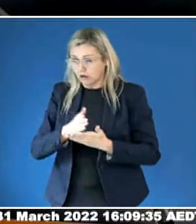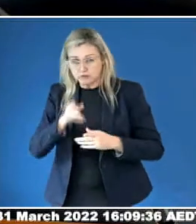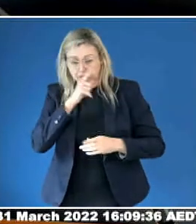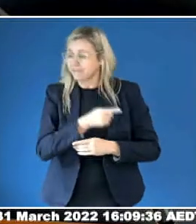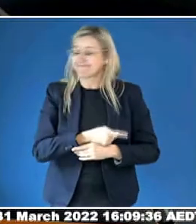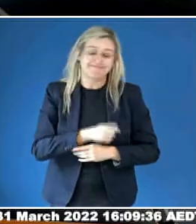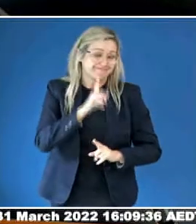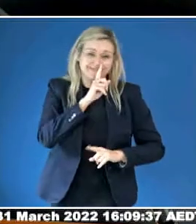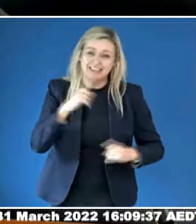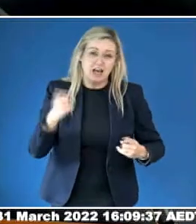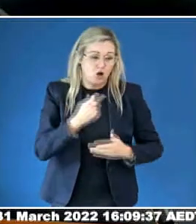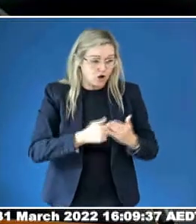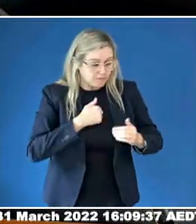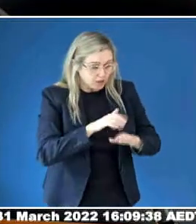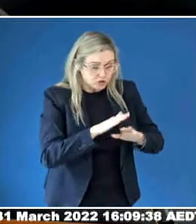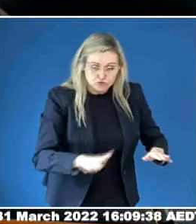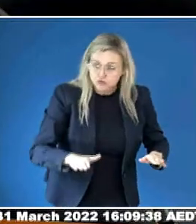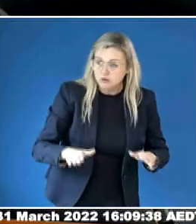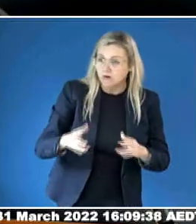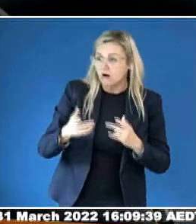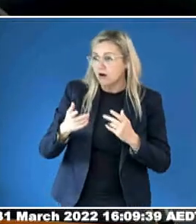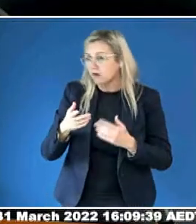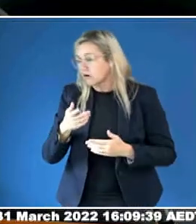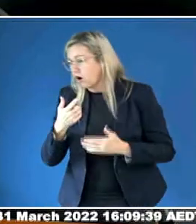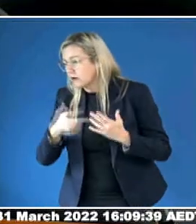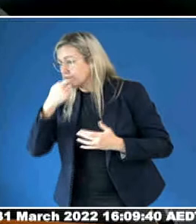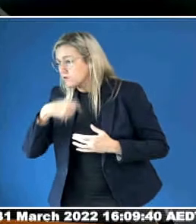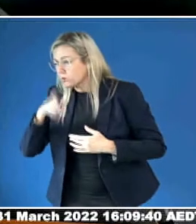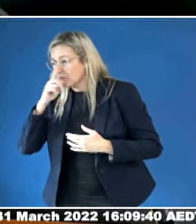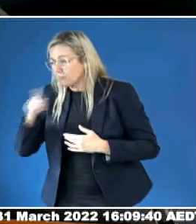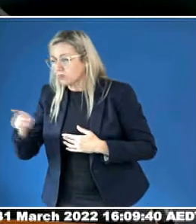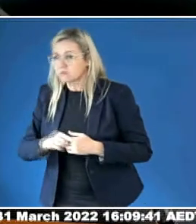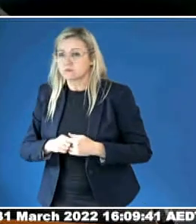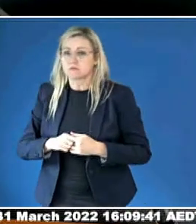I'm very good at what do I professionally but have faced discrimination and bullying in the workforce on numerous occasions.